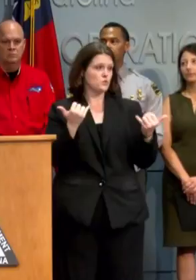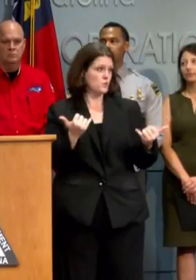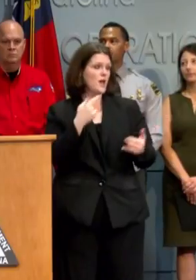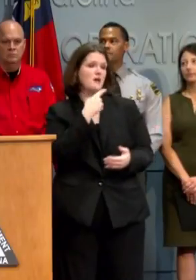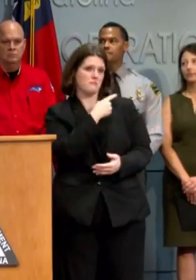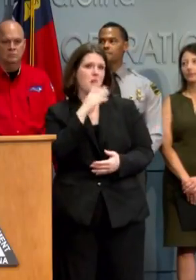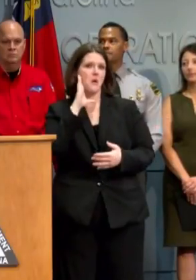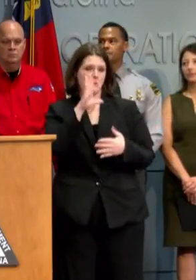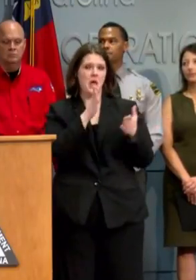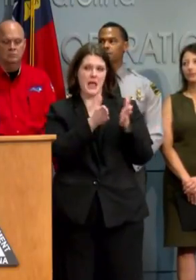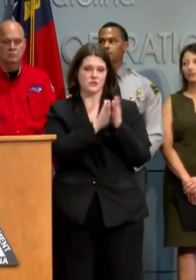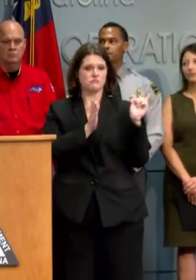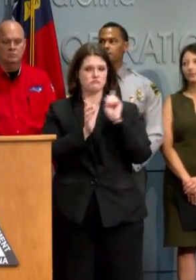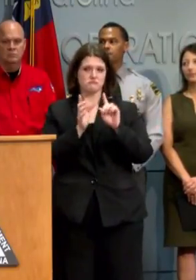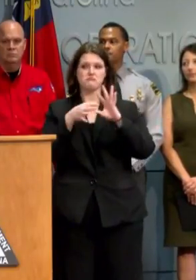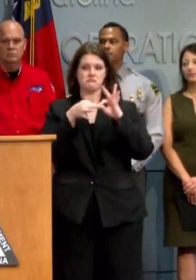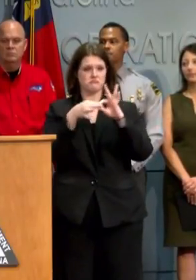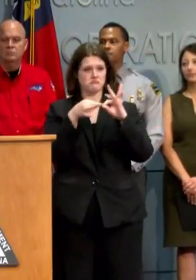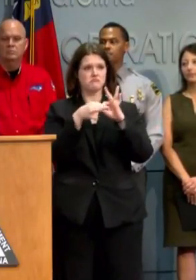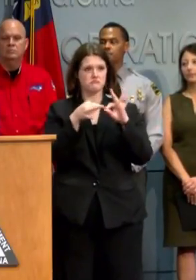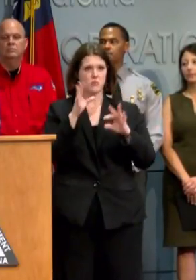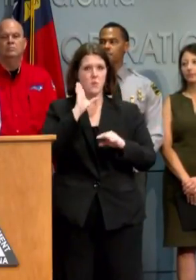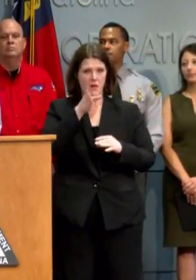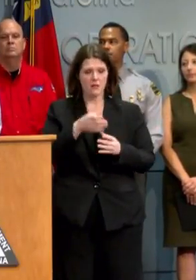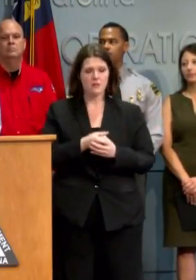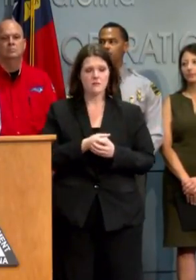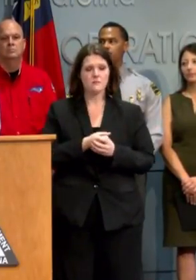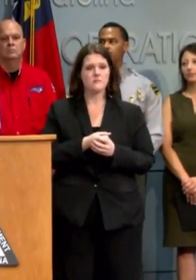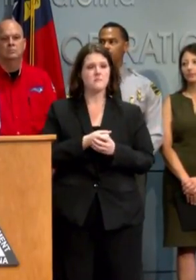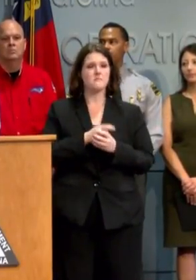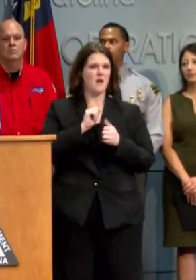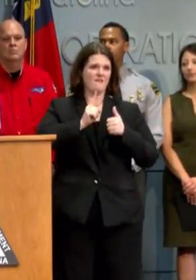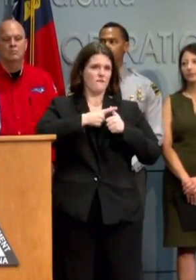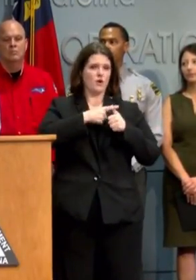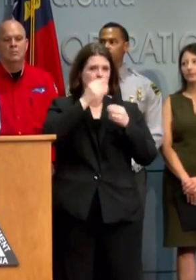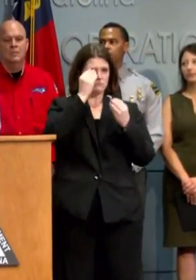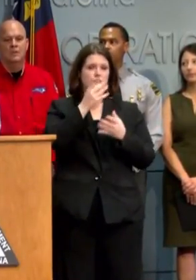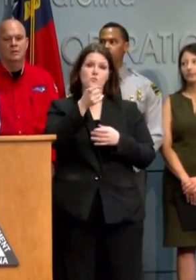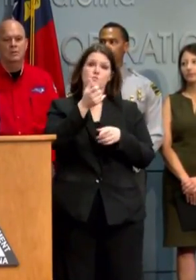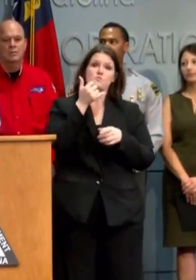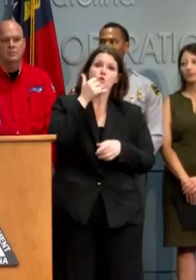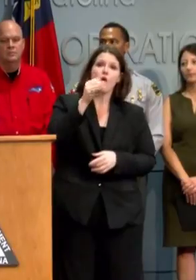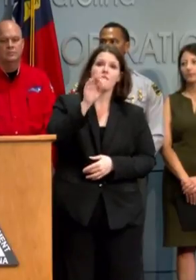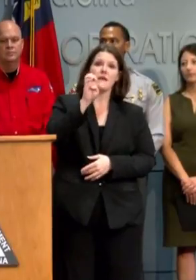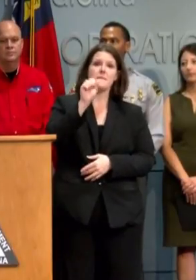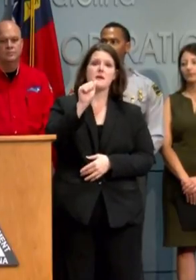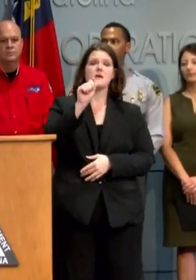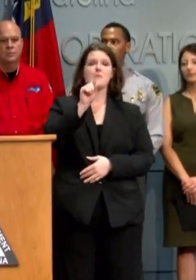WE ARE GLAD TO HAVE FEMA ADMINISTRATOR BROCK ALONG WITH US HERE TODAY AND I WILL ASK